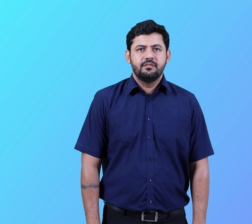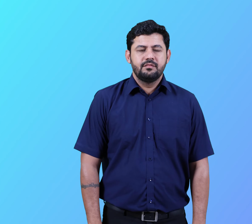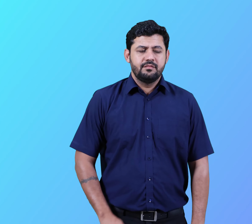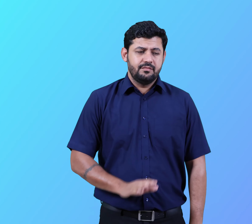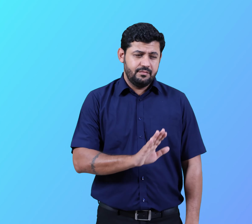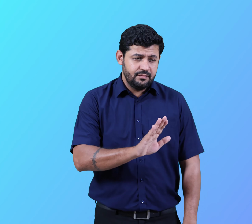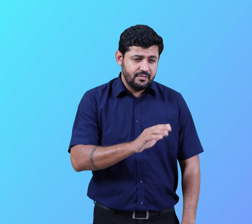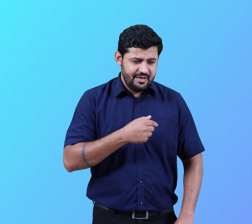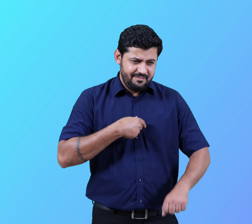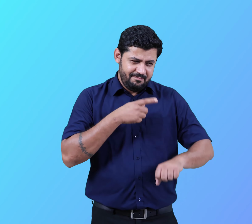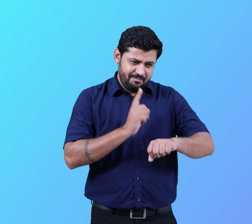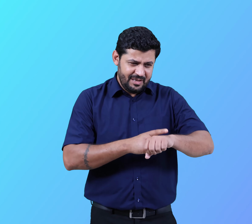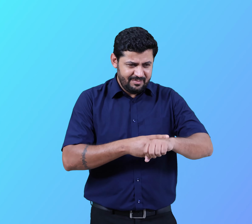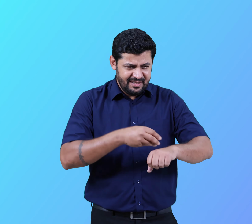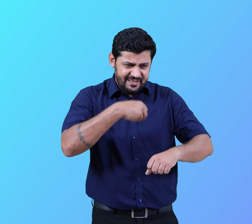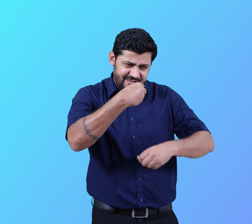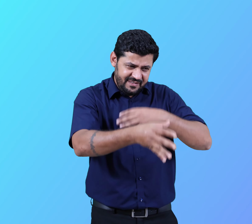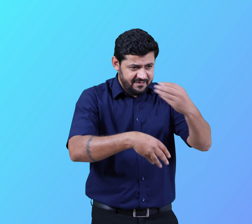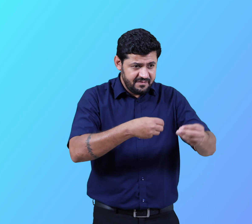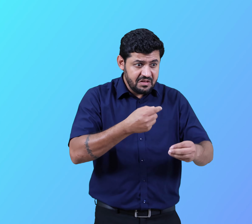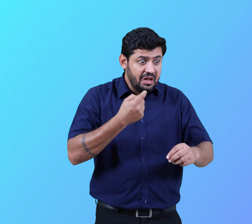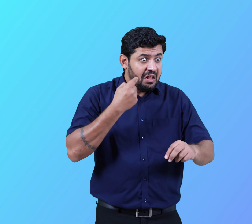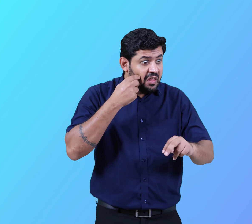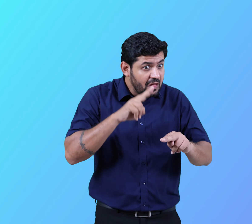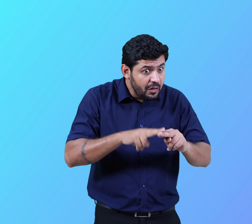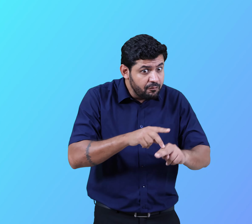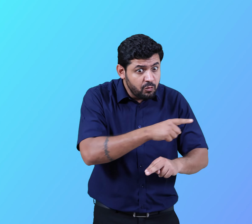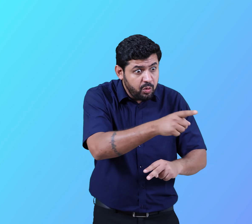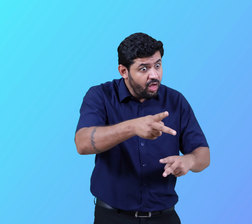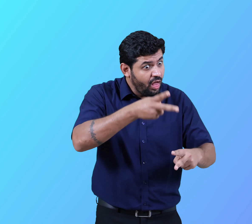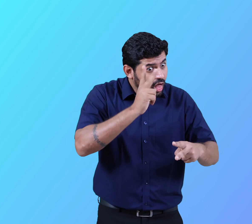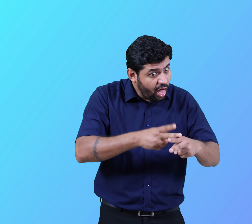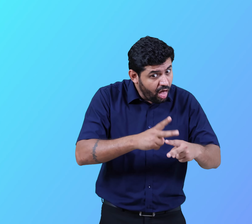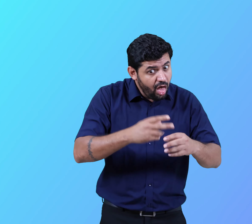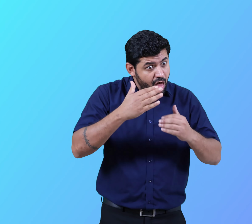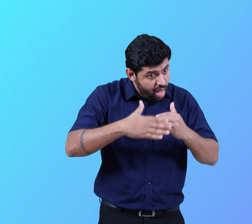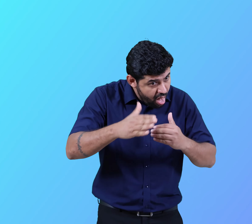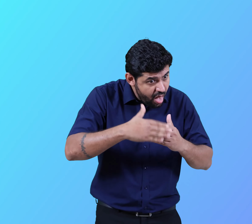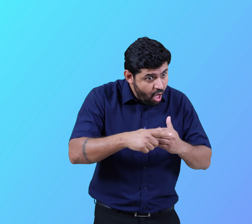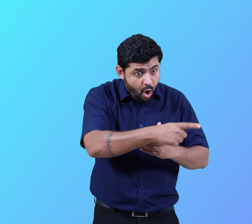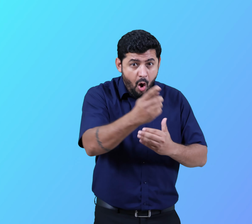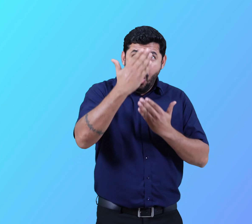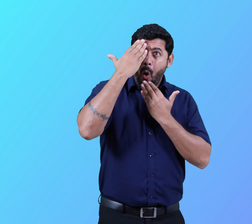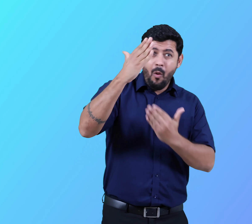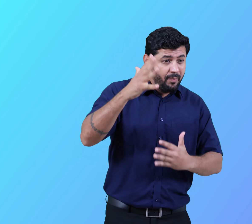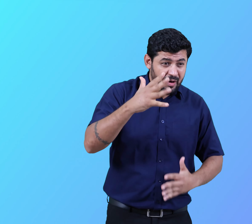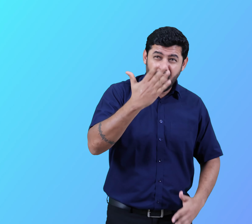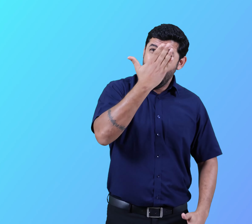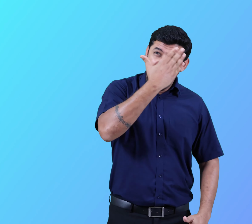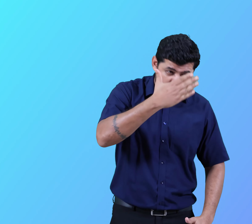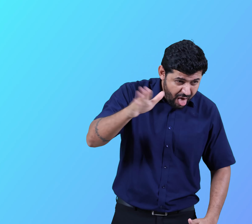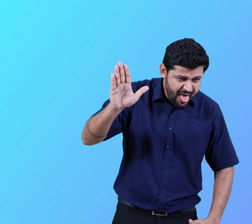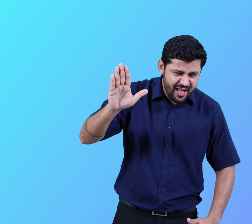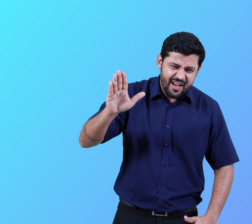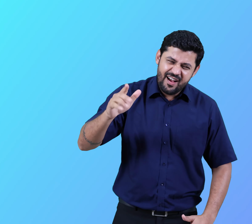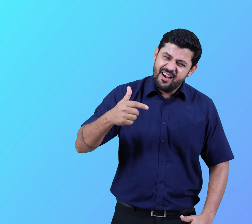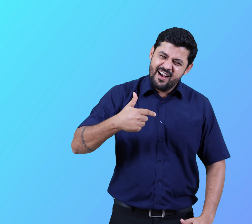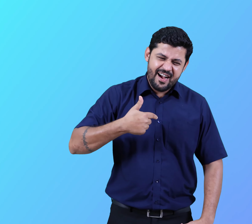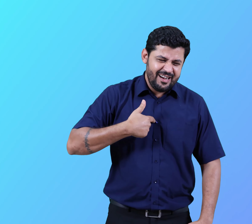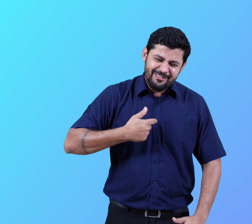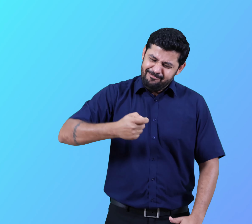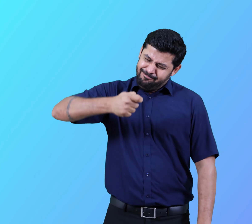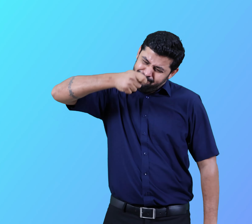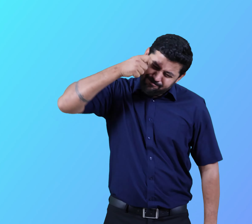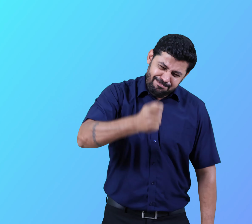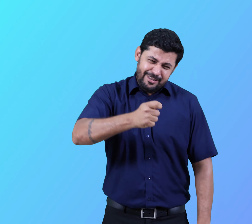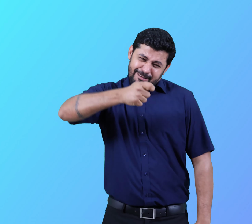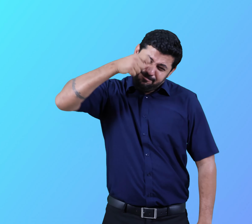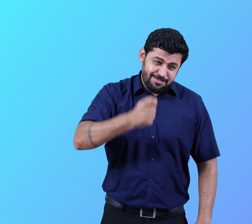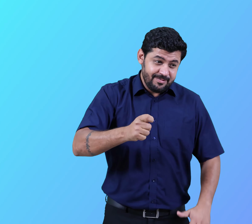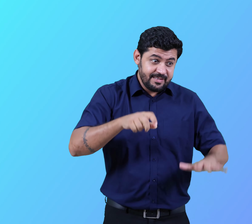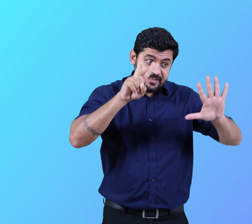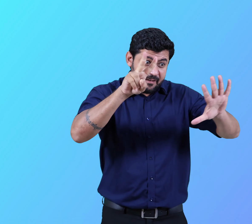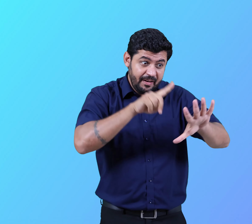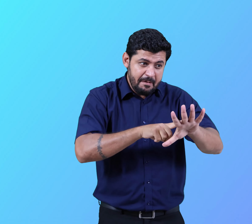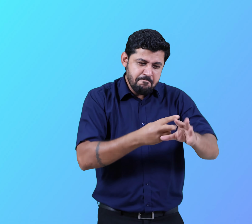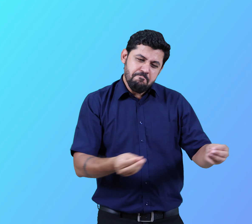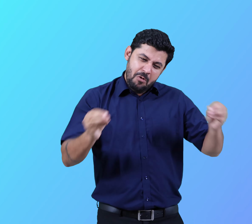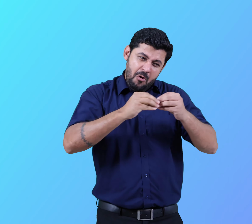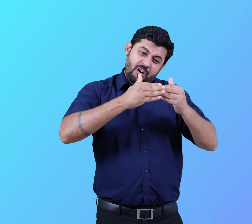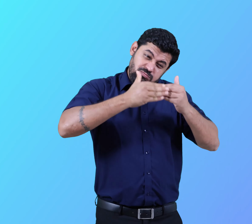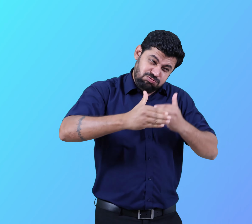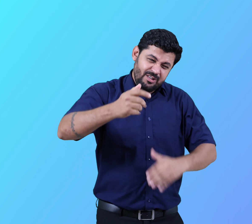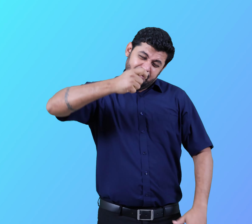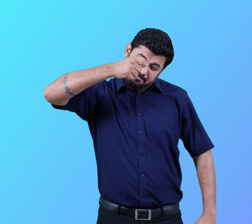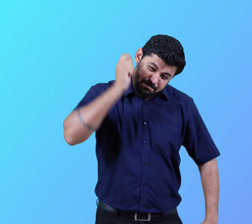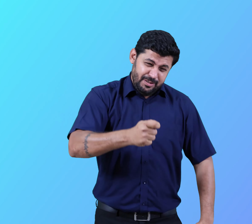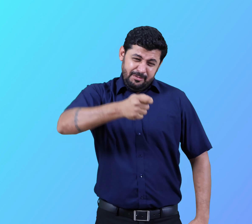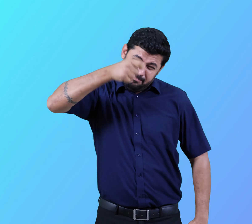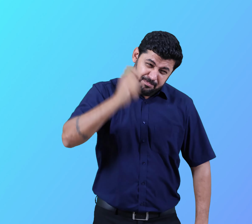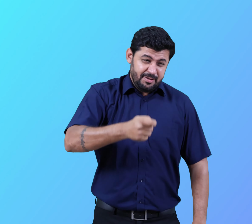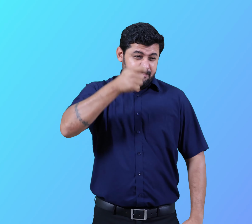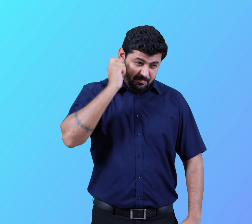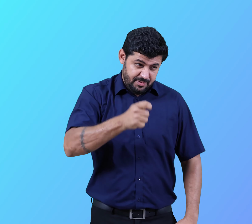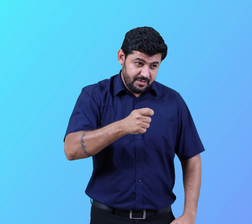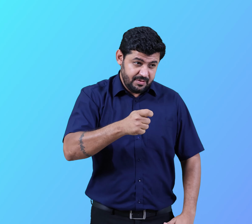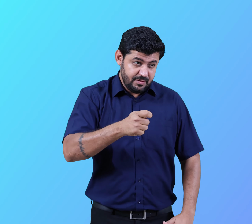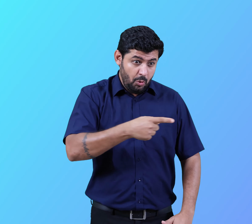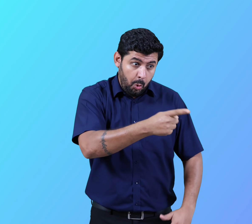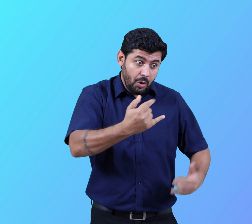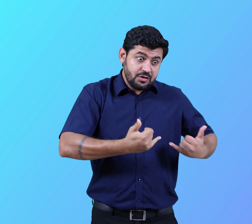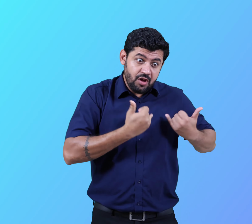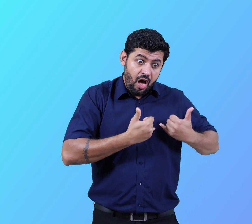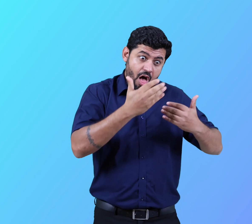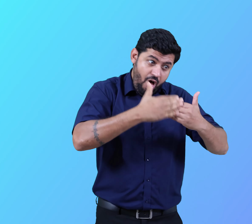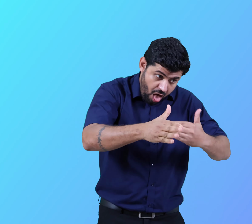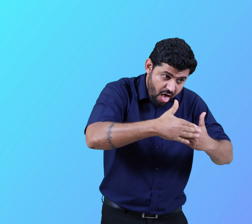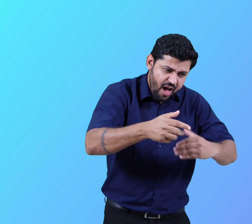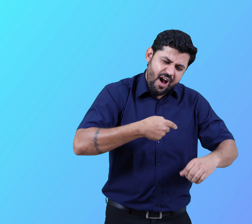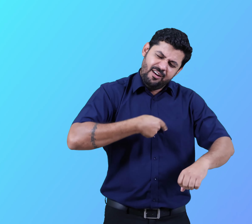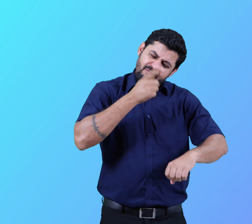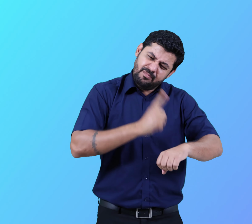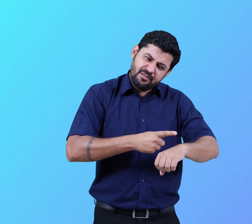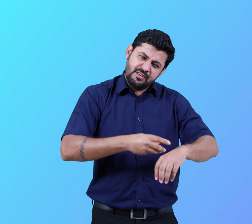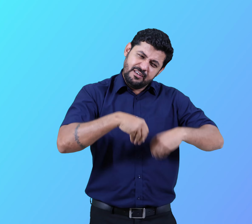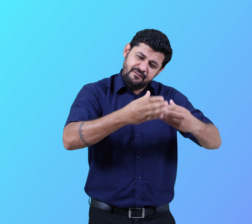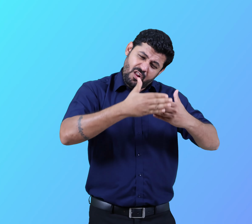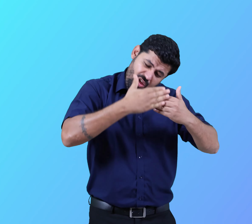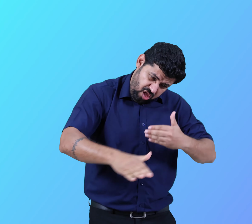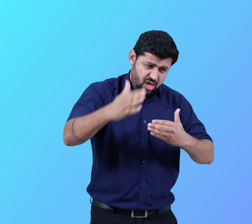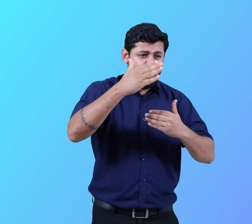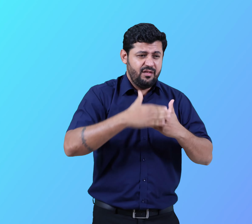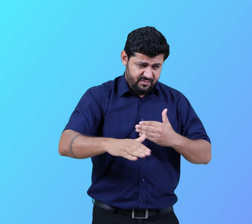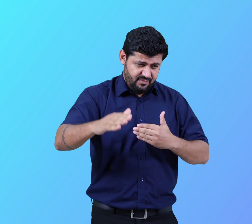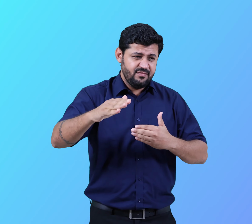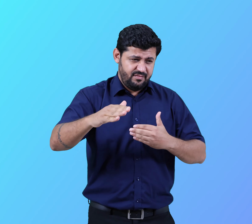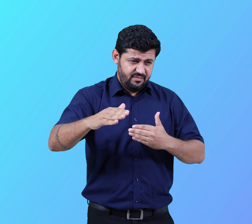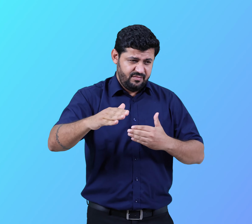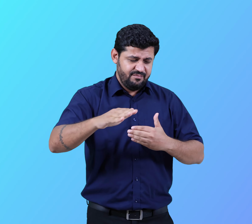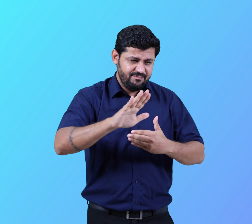“If you still turn against me and refuse to obey me, I will beat you seven times harder! The more you sin, the more you will be punished.